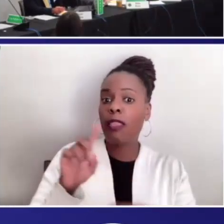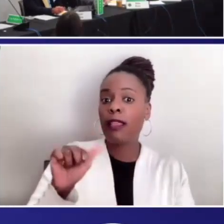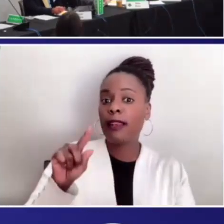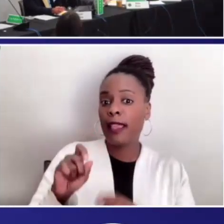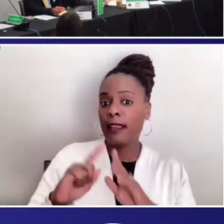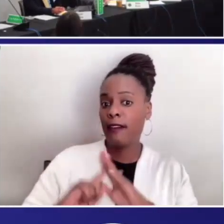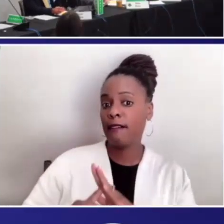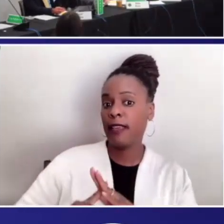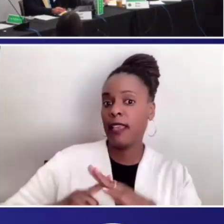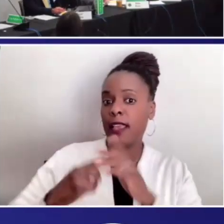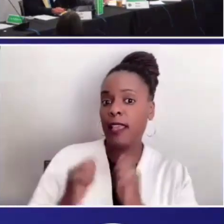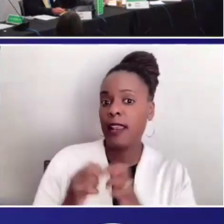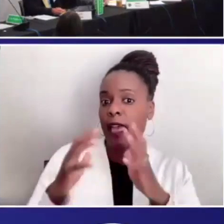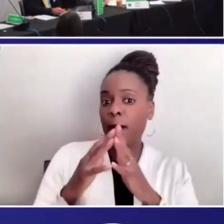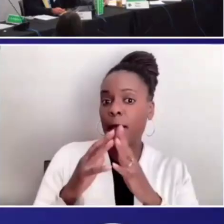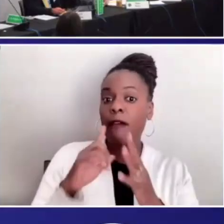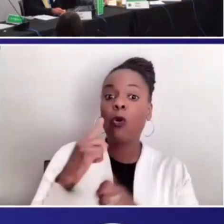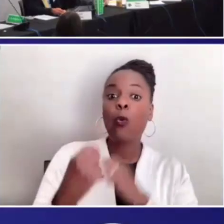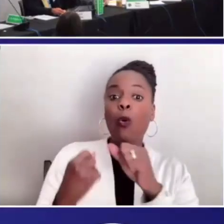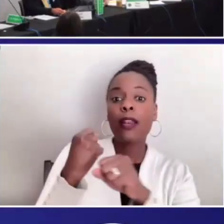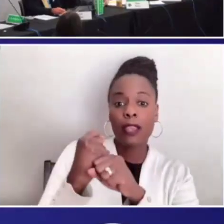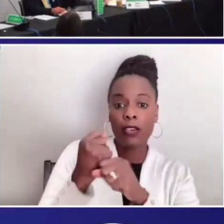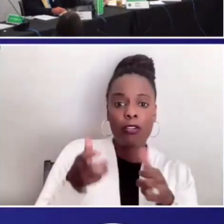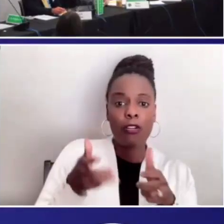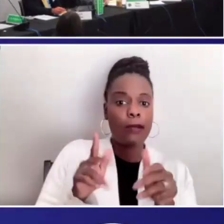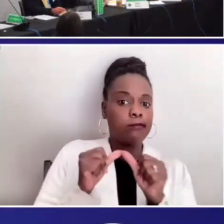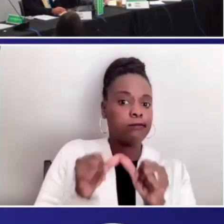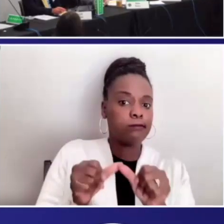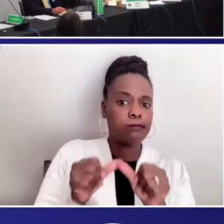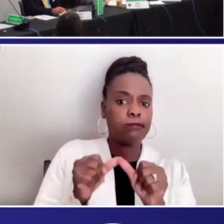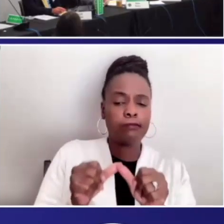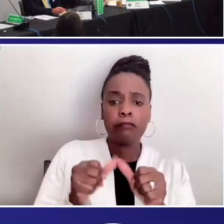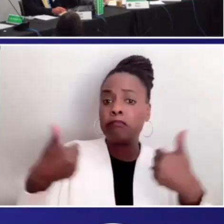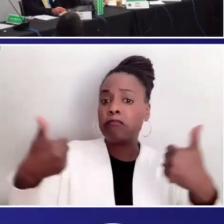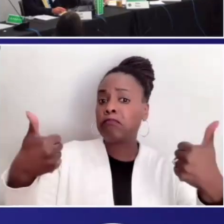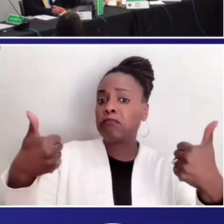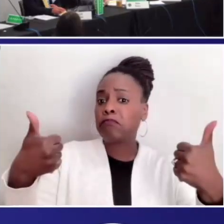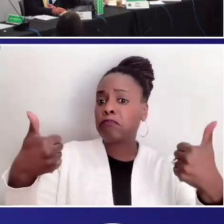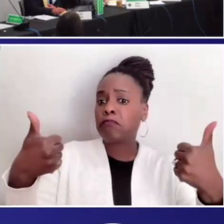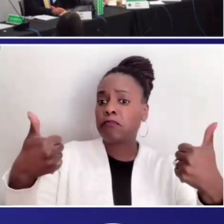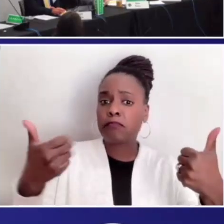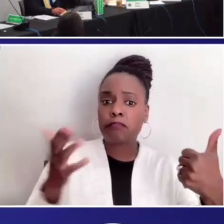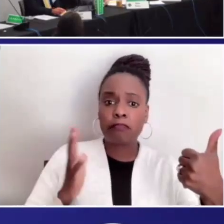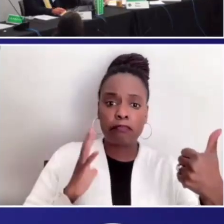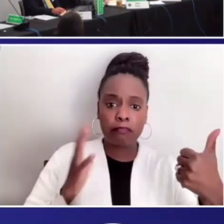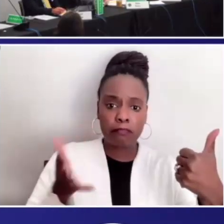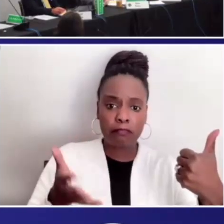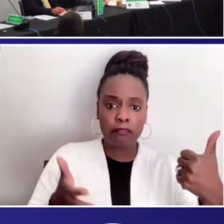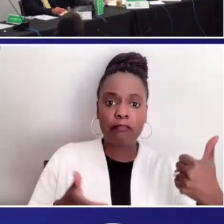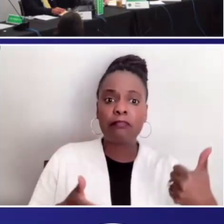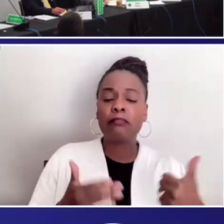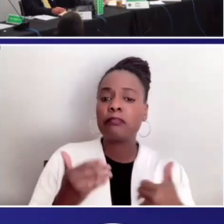And for one year, we're going to allow that to continue. I would be like, oh, okay. That seems rather limited.